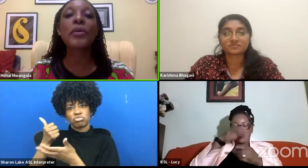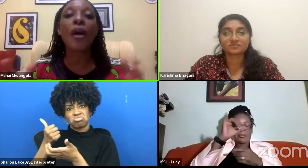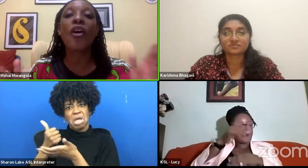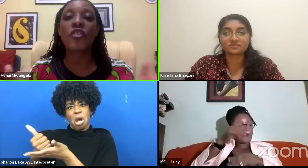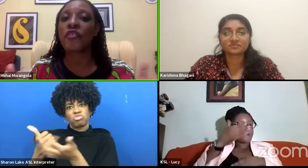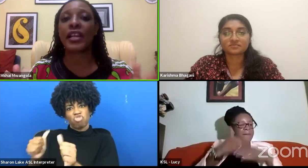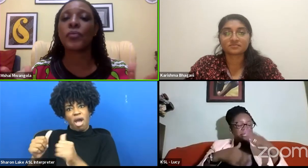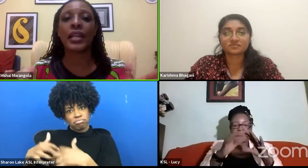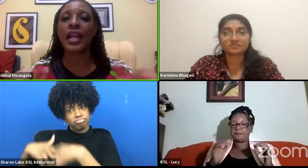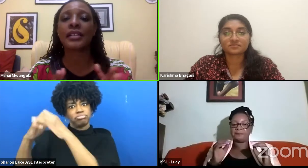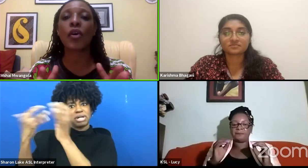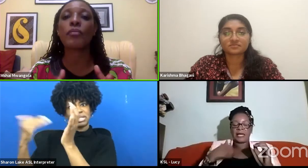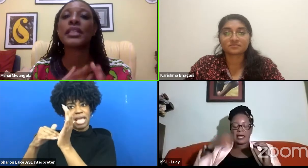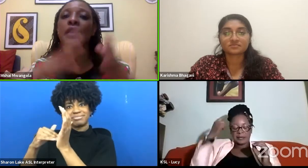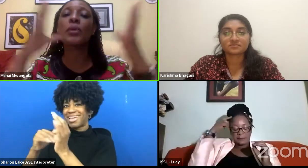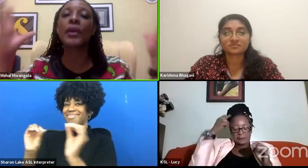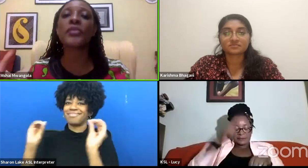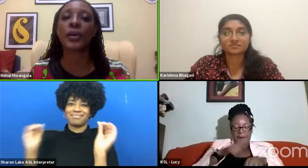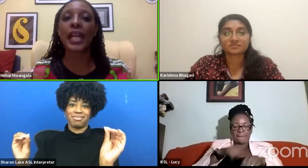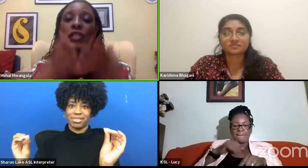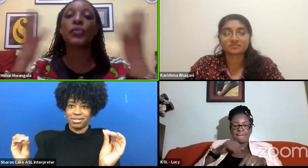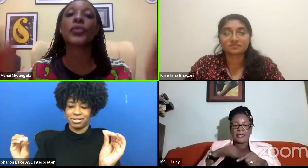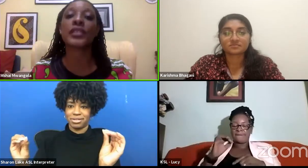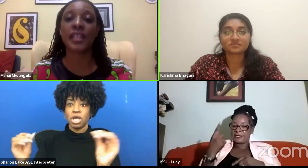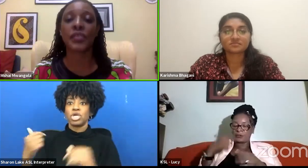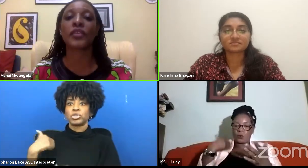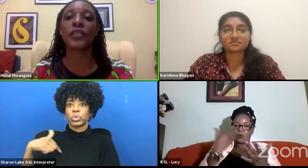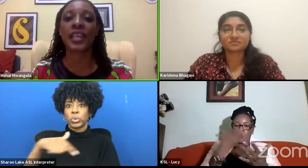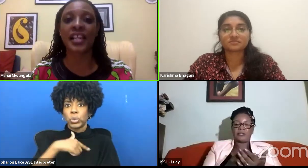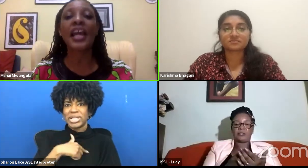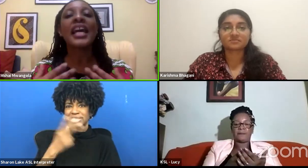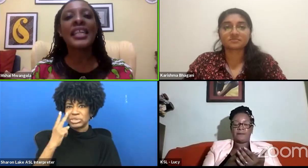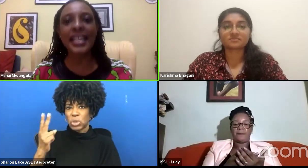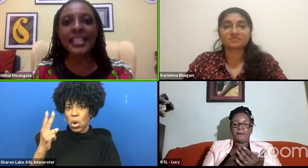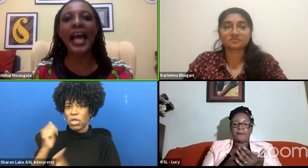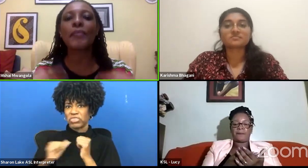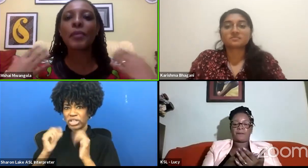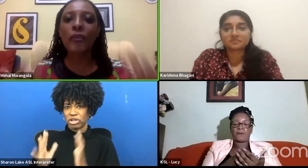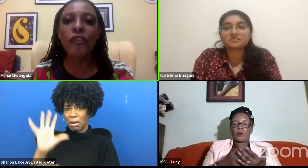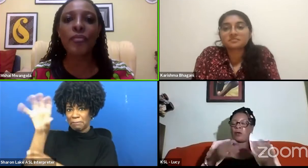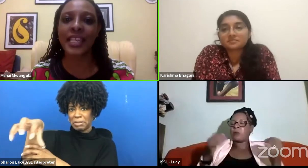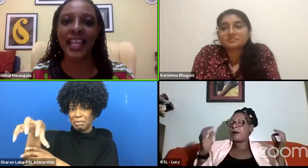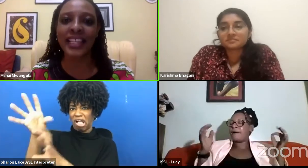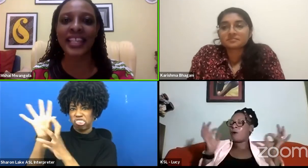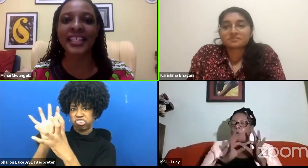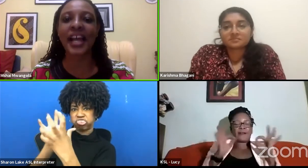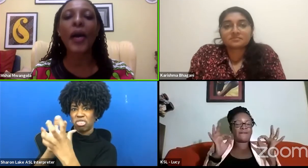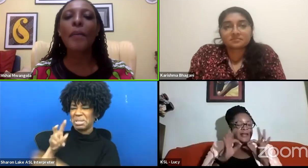we were horrified when, as a committee, we went round and saw the state of the theater. Yes, I had been performing in that theater